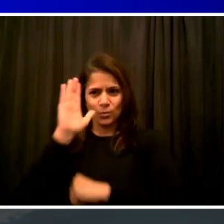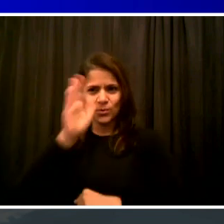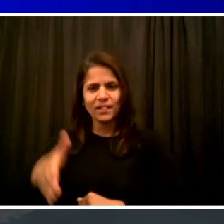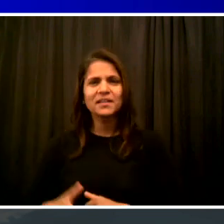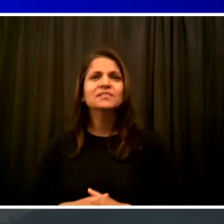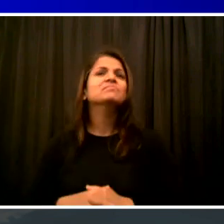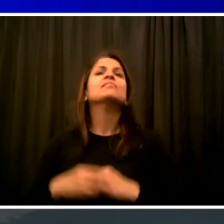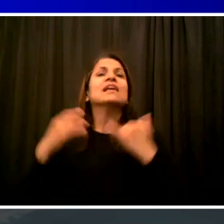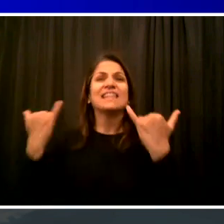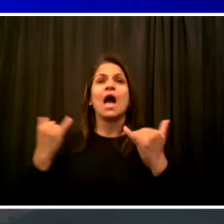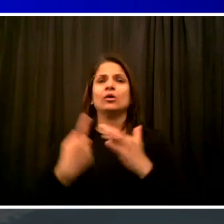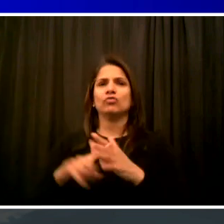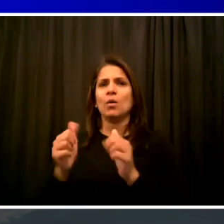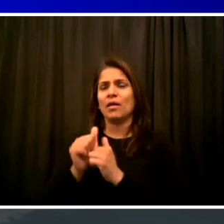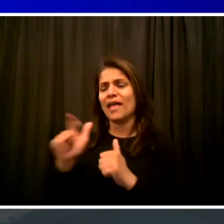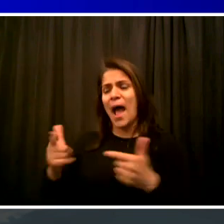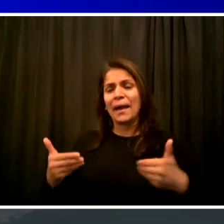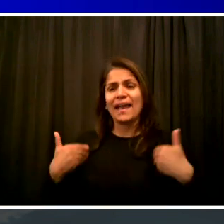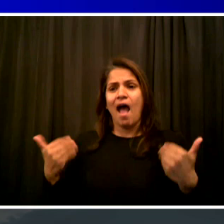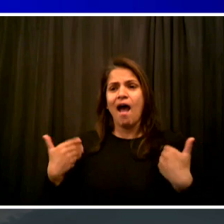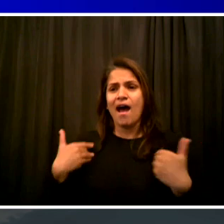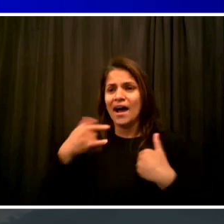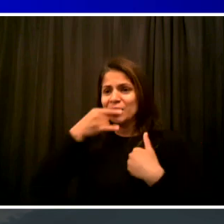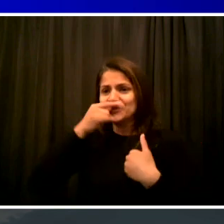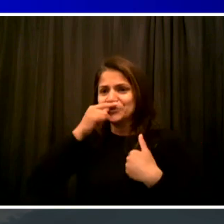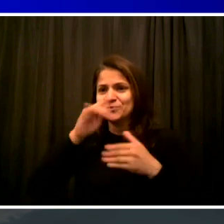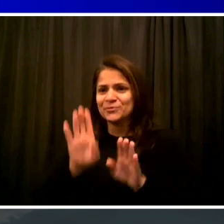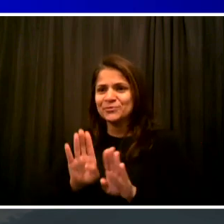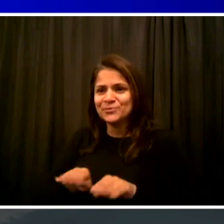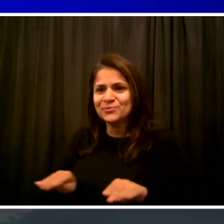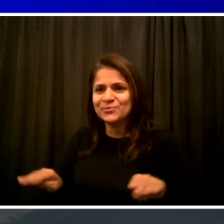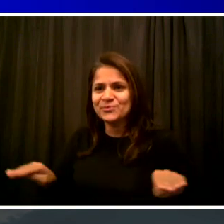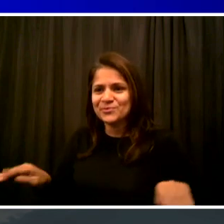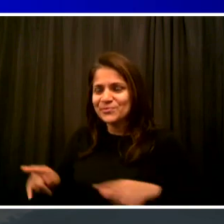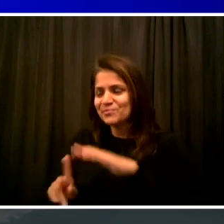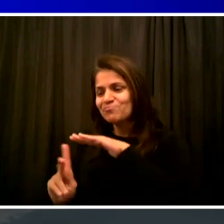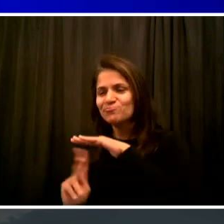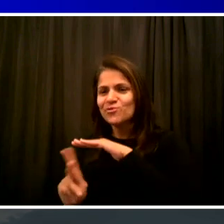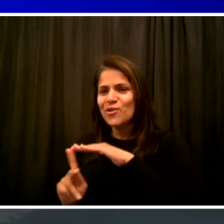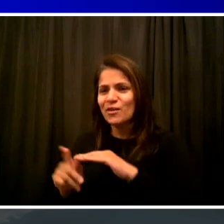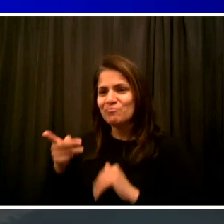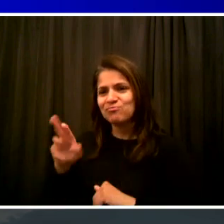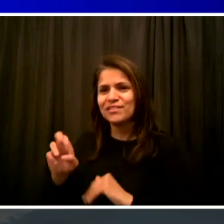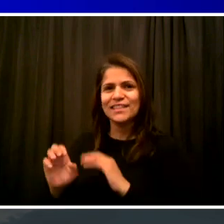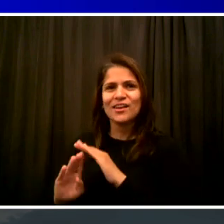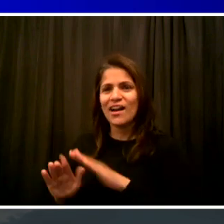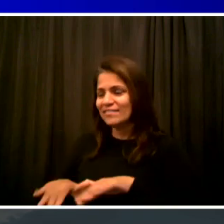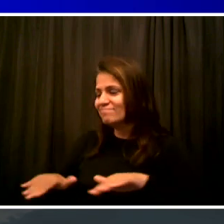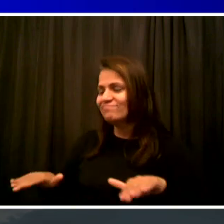AND IT BEGINS WITH OUR YOUNGEST KIDS IN EARLY CHILDHOOD